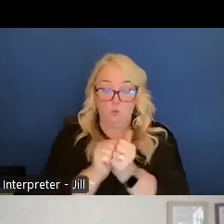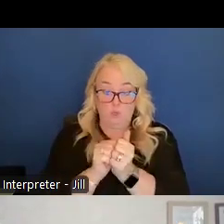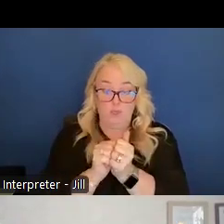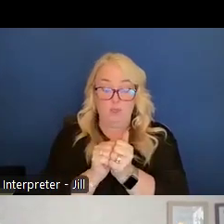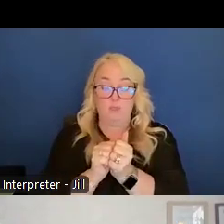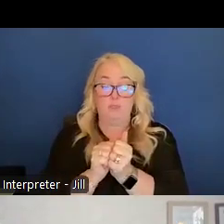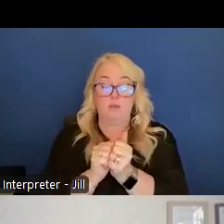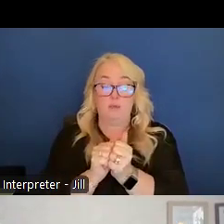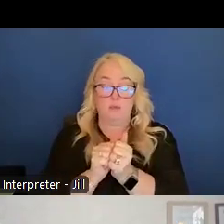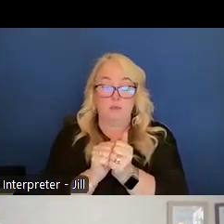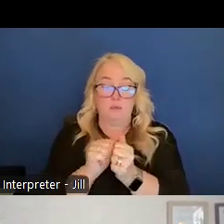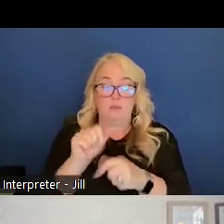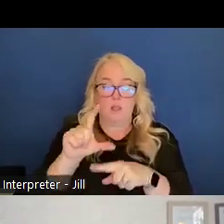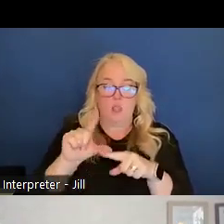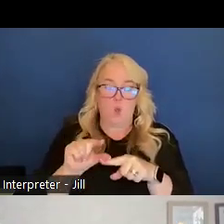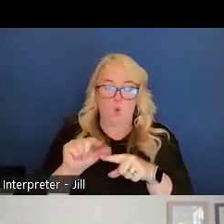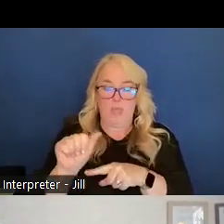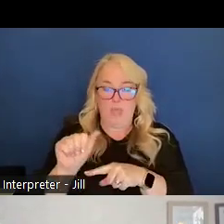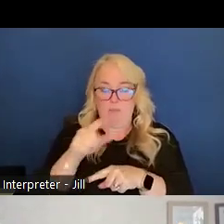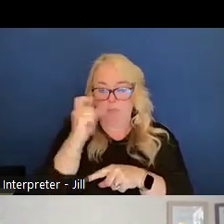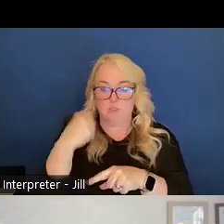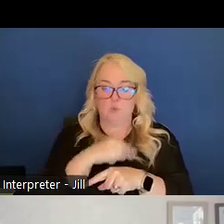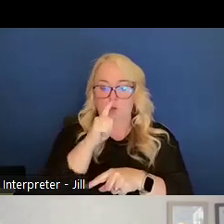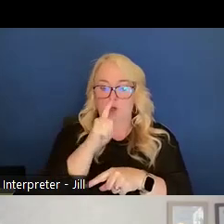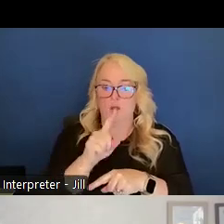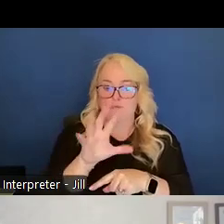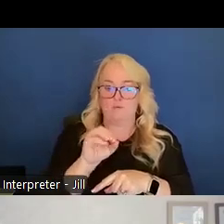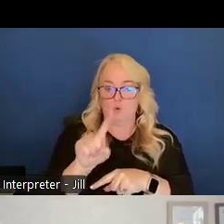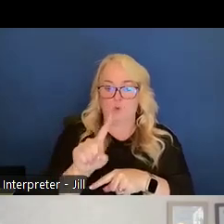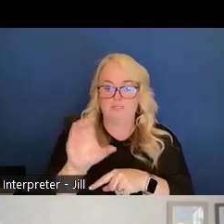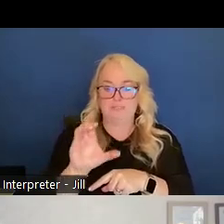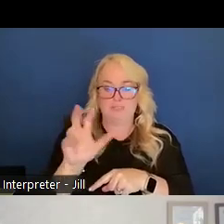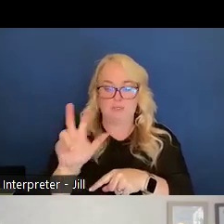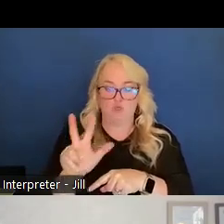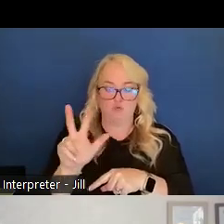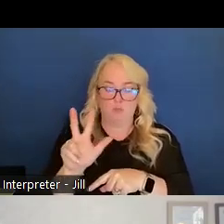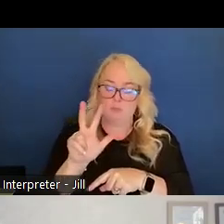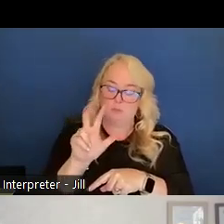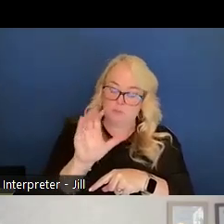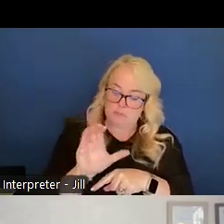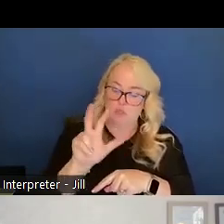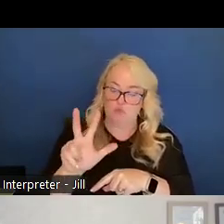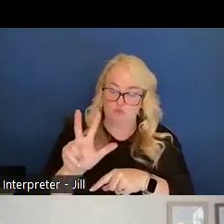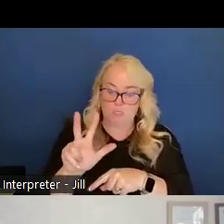"a," because we are a 501(c)(3) stand-alone organization. Because of the Olmstead decision, it was mandated that